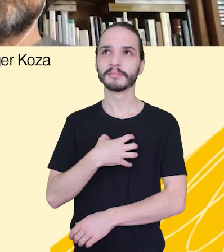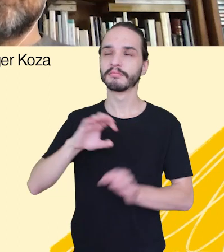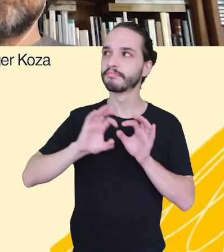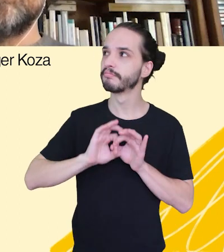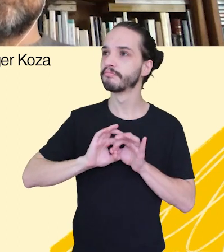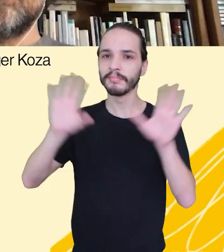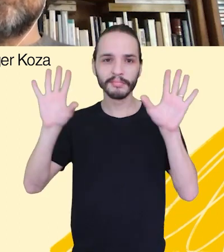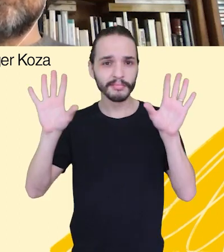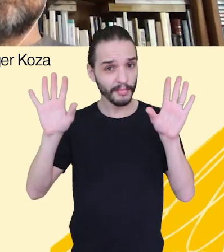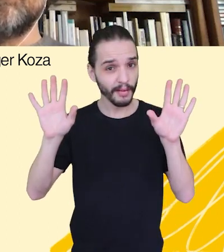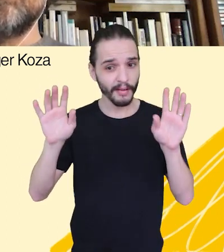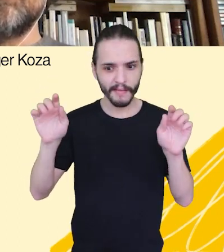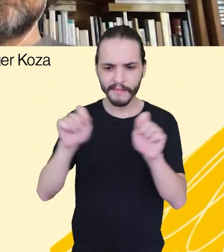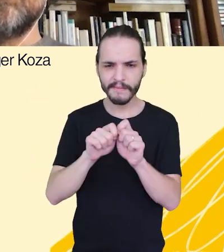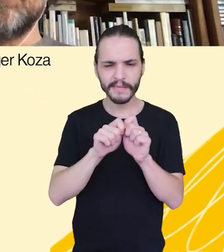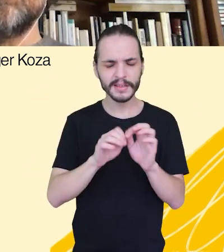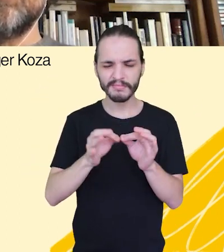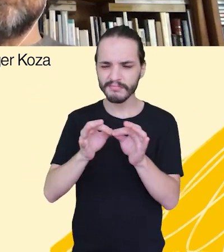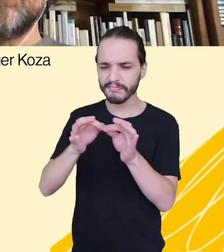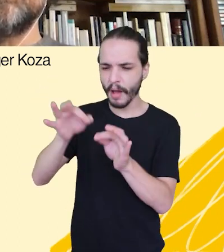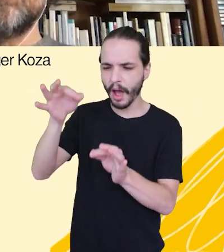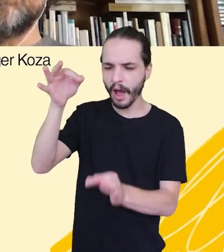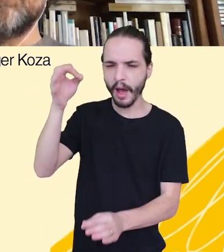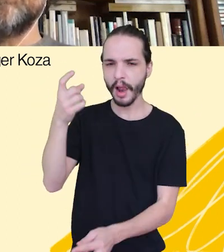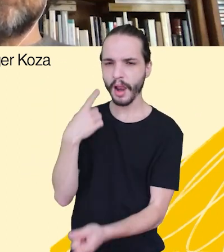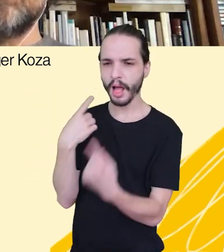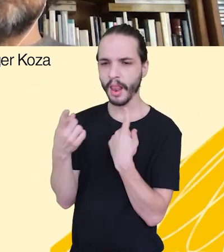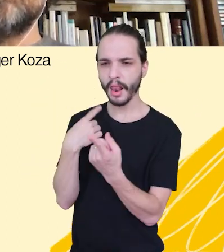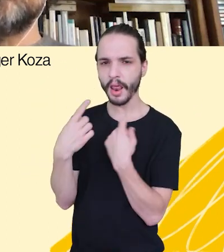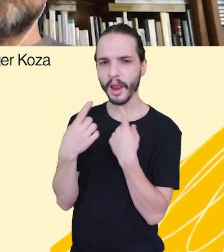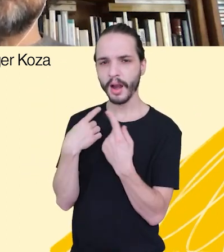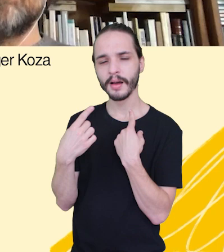Why should they meet and quit immediately?